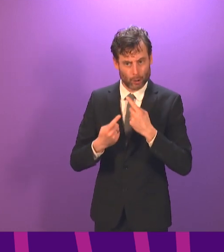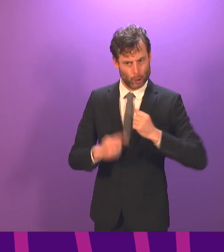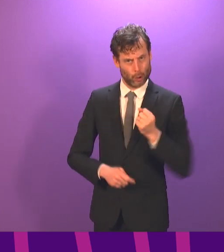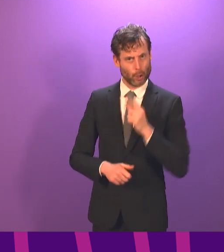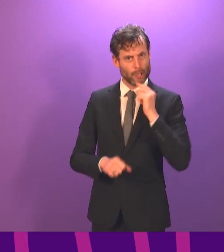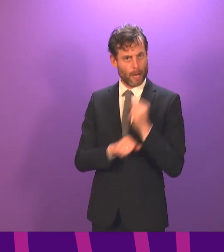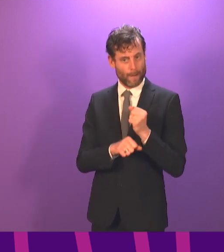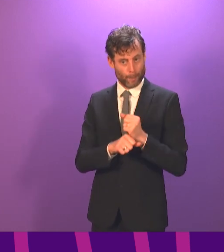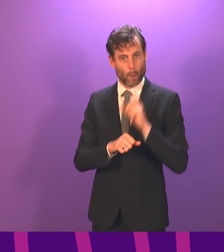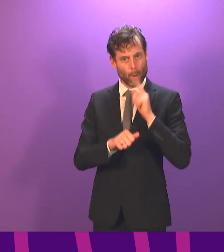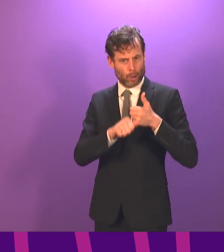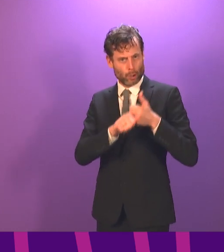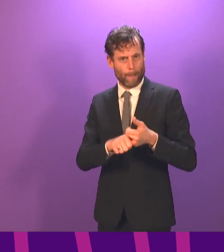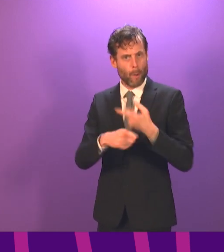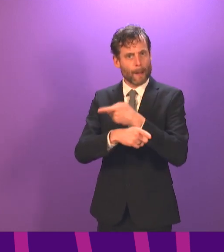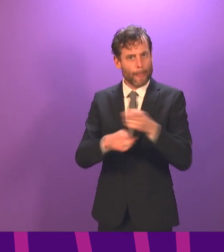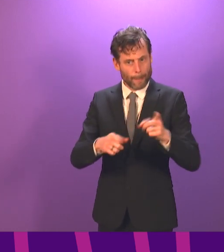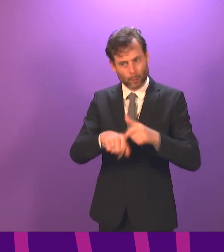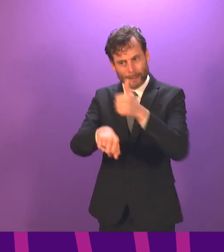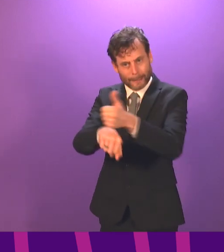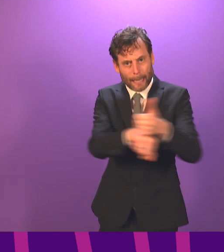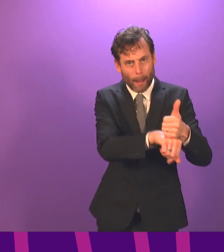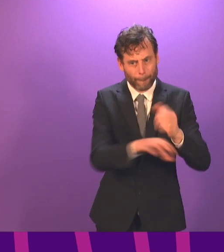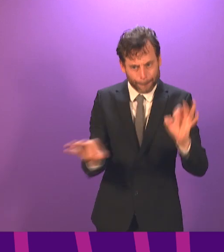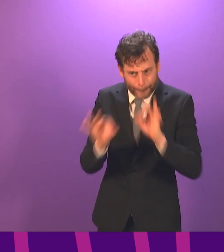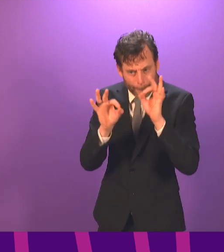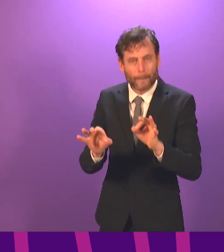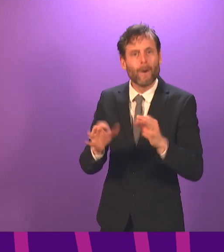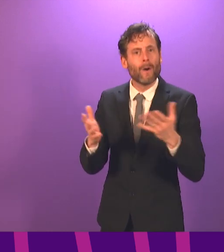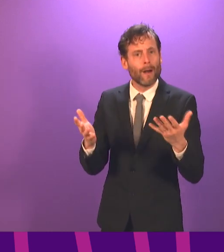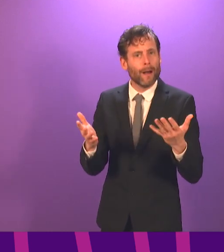taking to support local authorities with the costs of introducing safety measures?